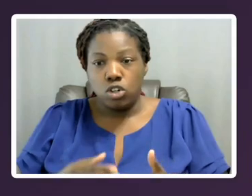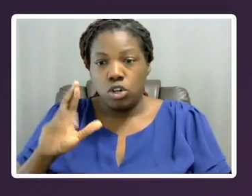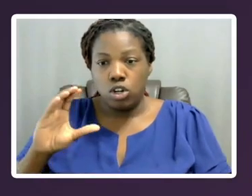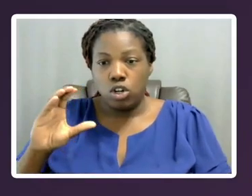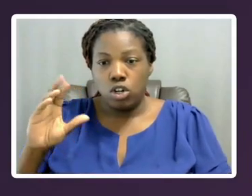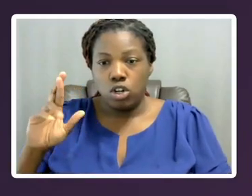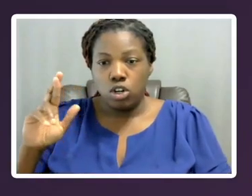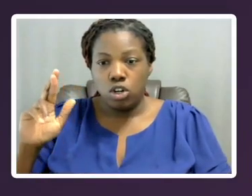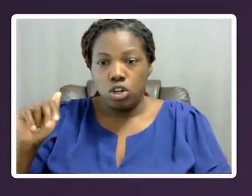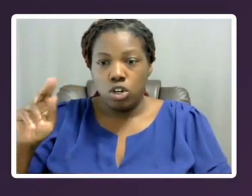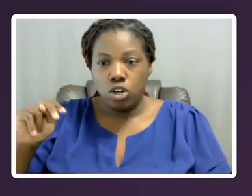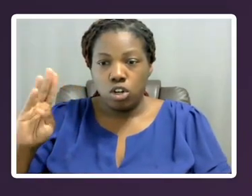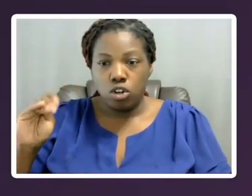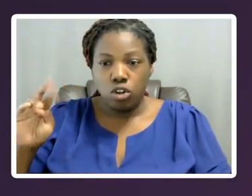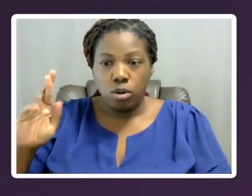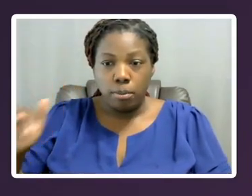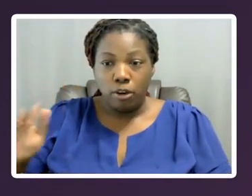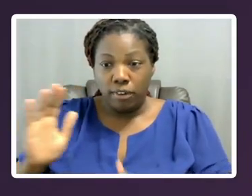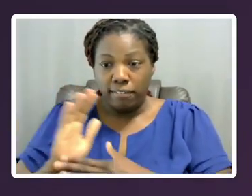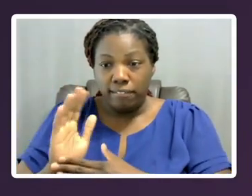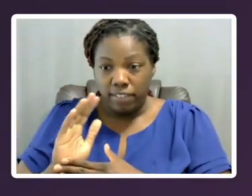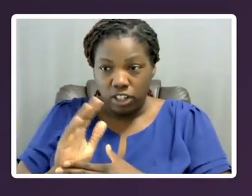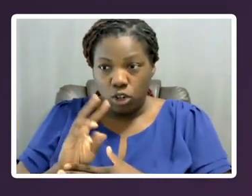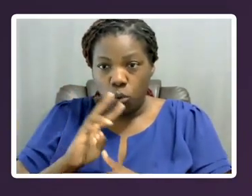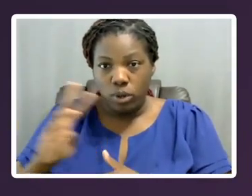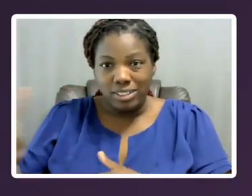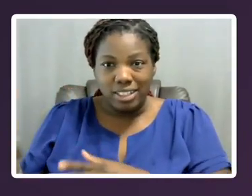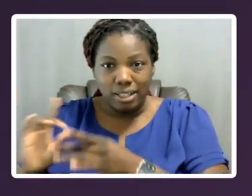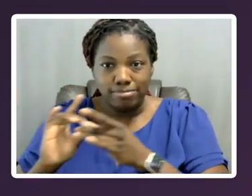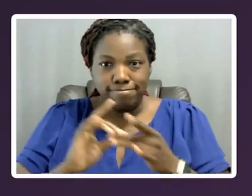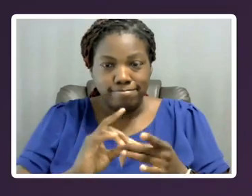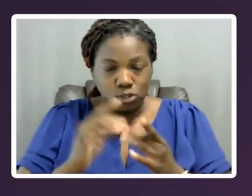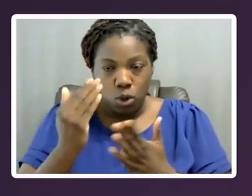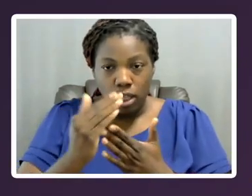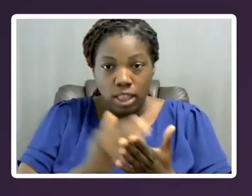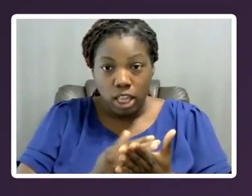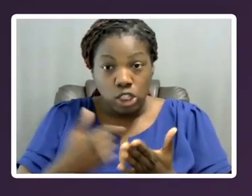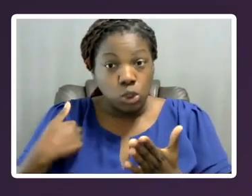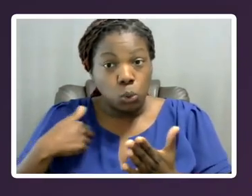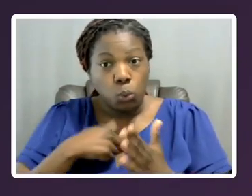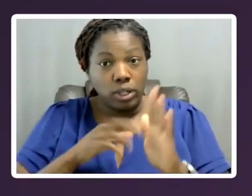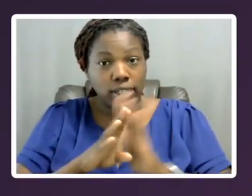our website as well and tied to the lesson. And we developed this in collaboration with the Wampanoag